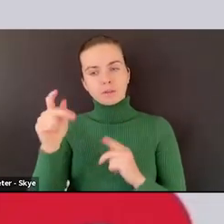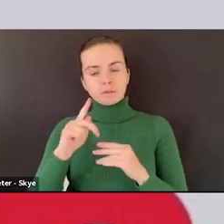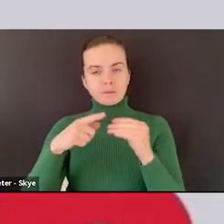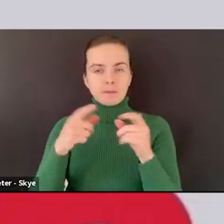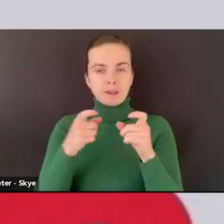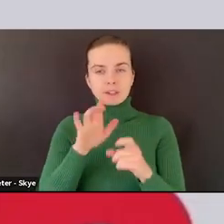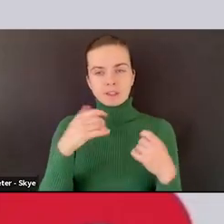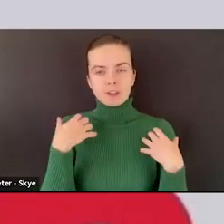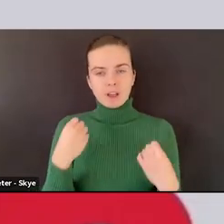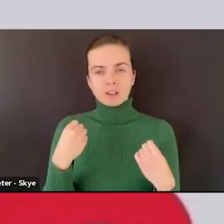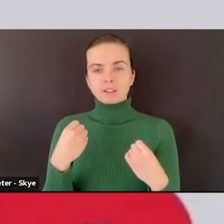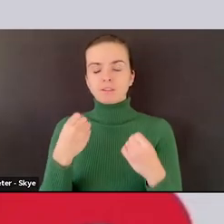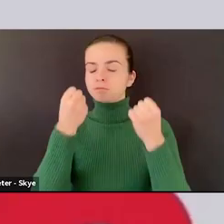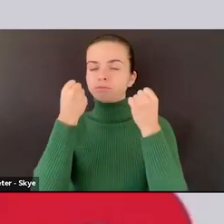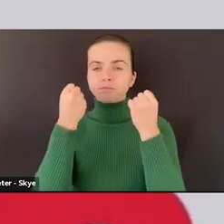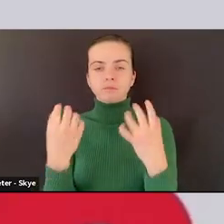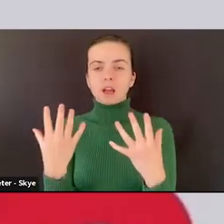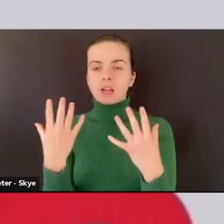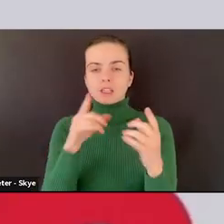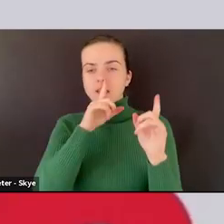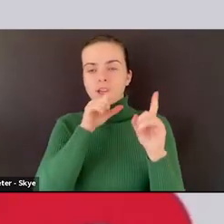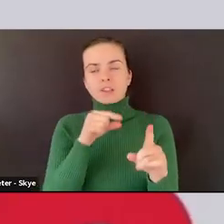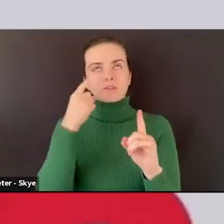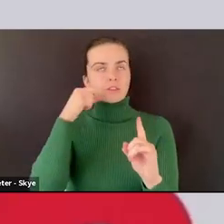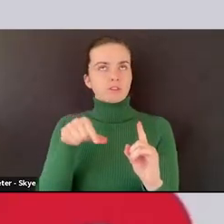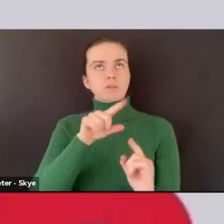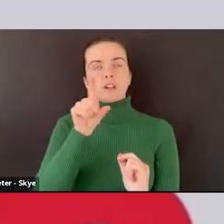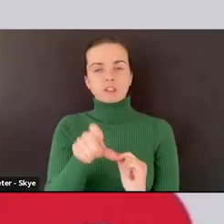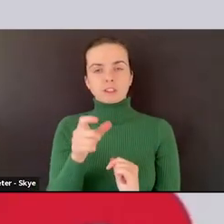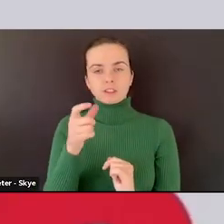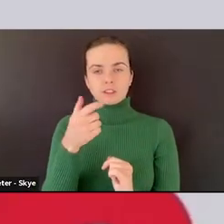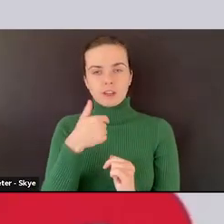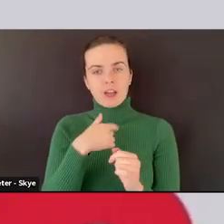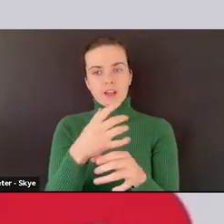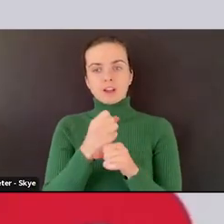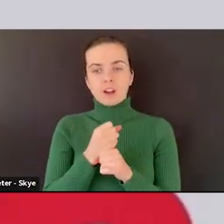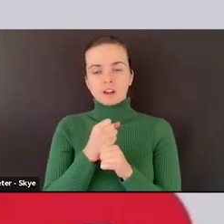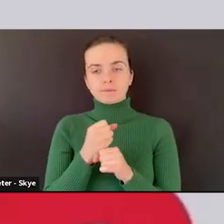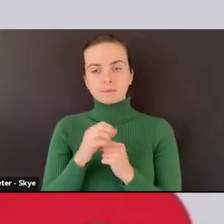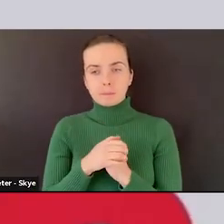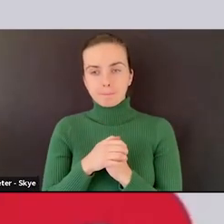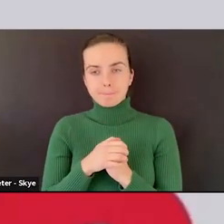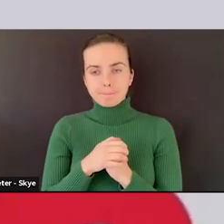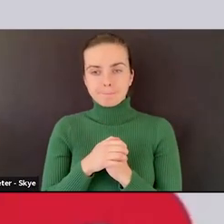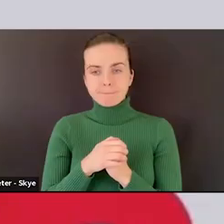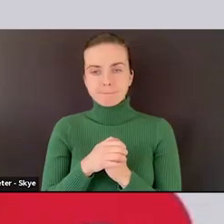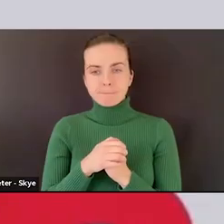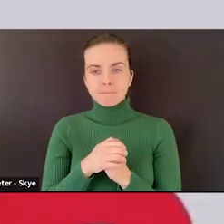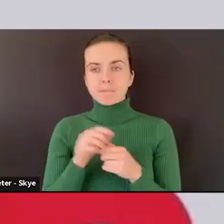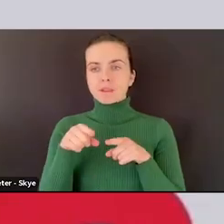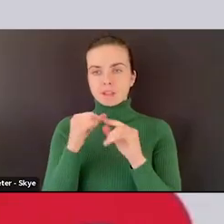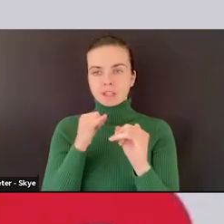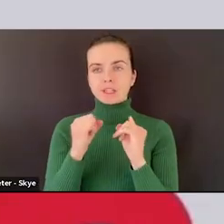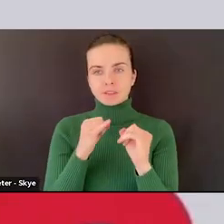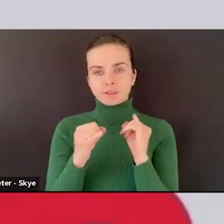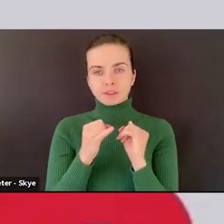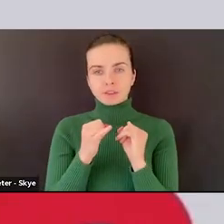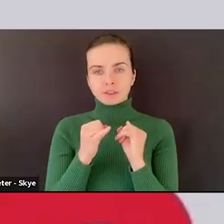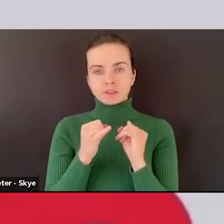their health. There are so many answers to this that I received while interviewing individuals,